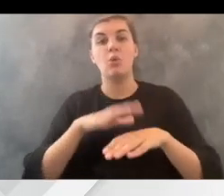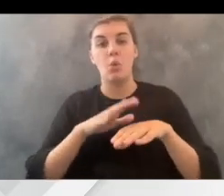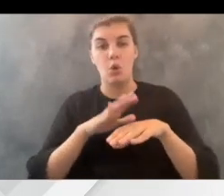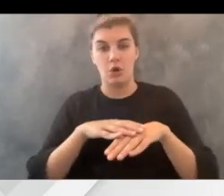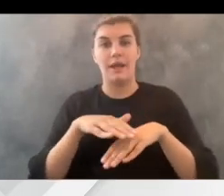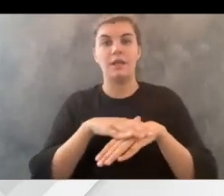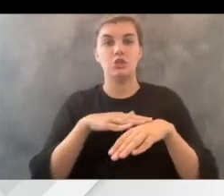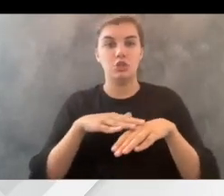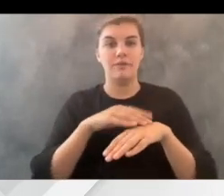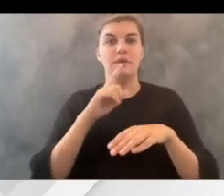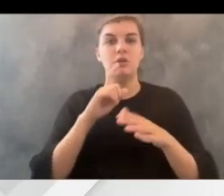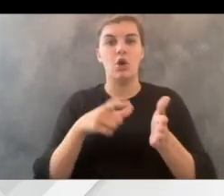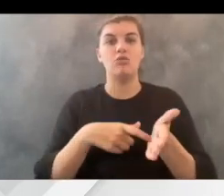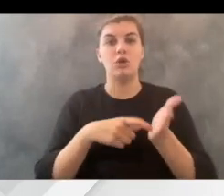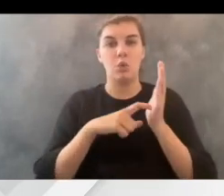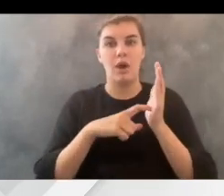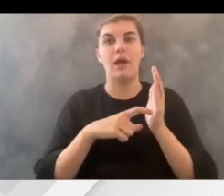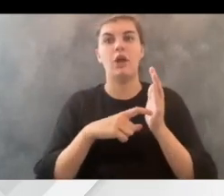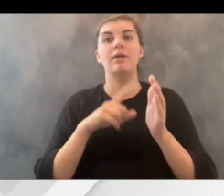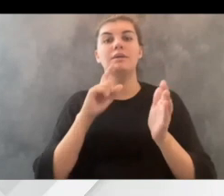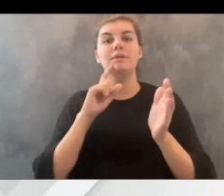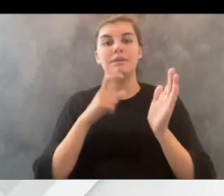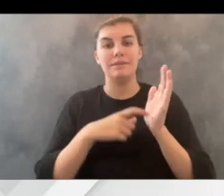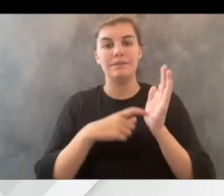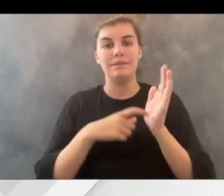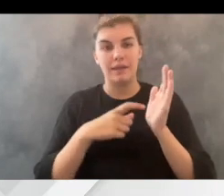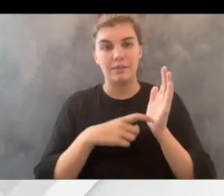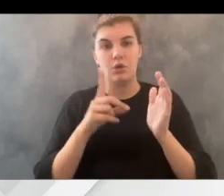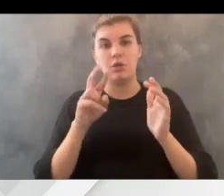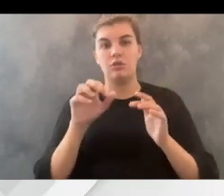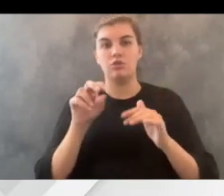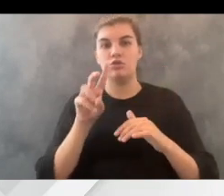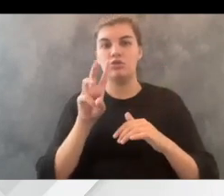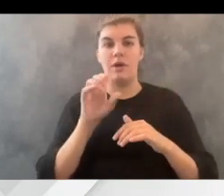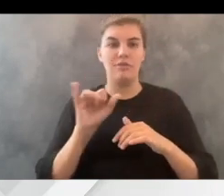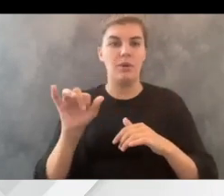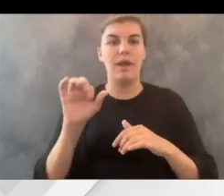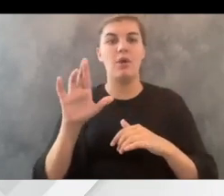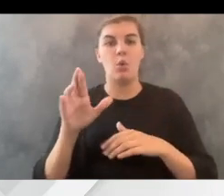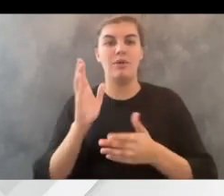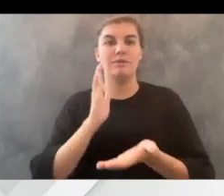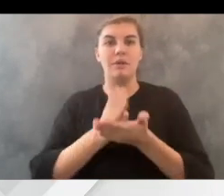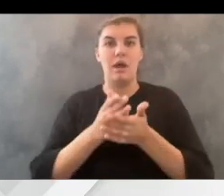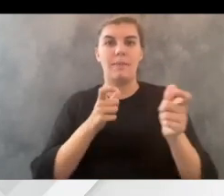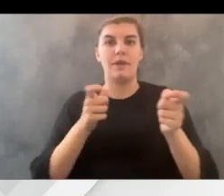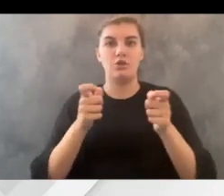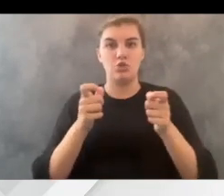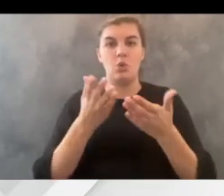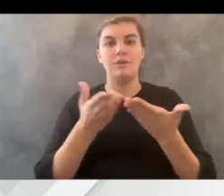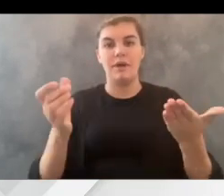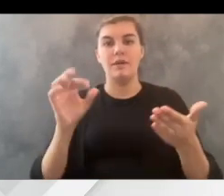at driveways controlled with yield or stop control devices or traffic signals.